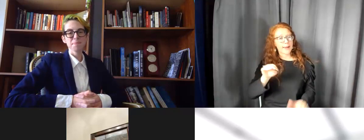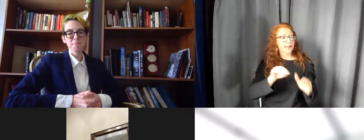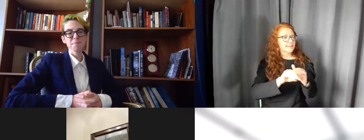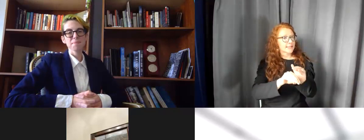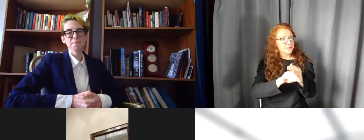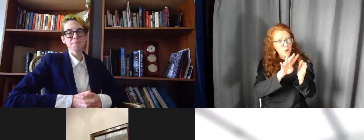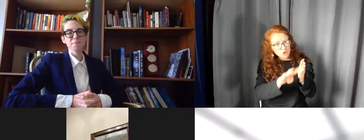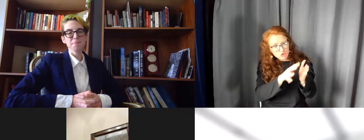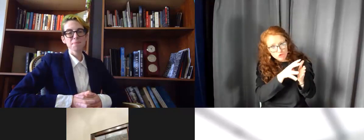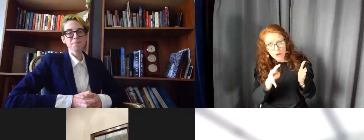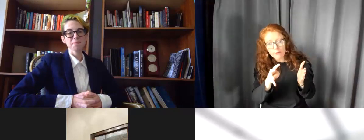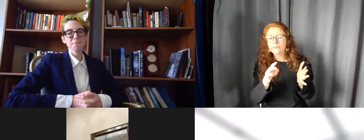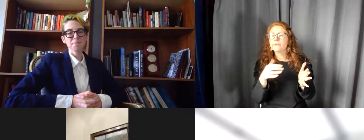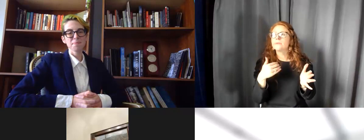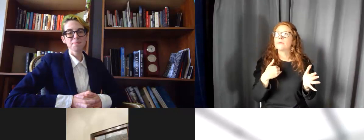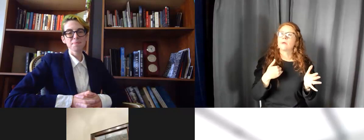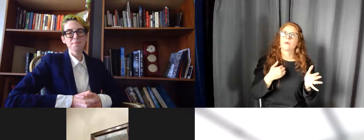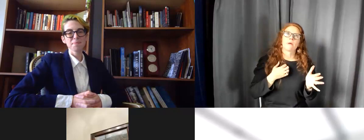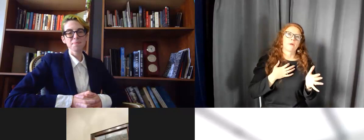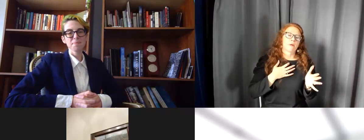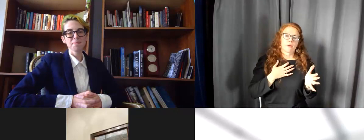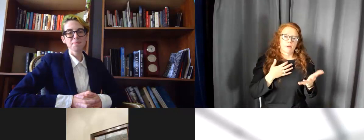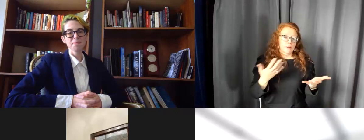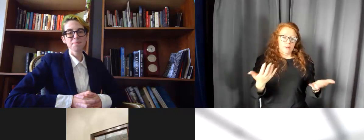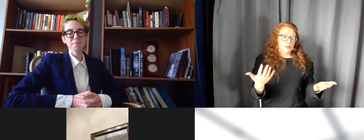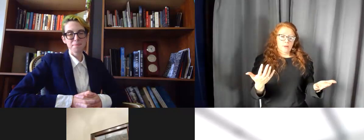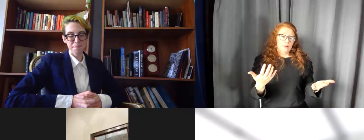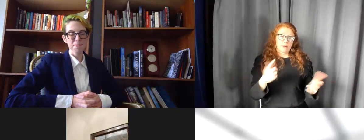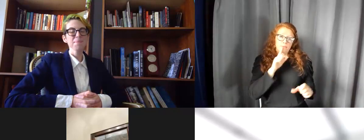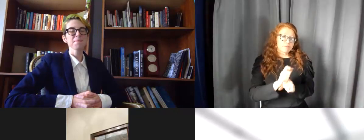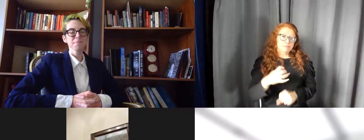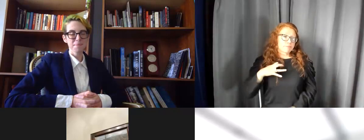Jordan Radford: it's. It is just good for everyone, because